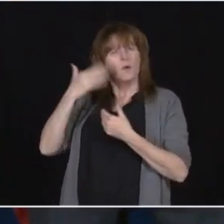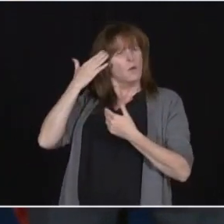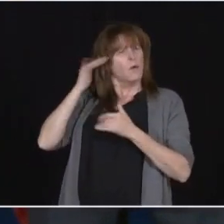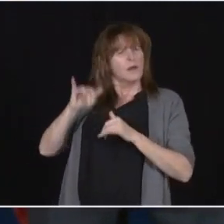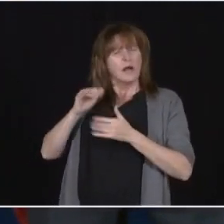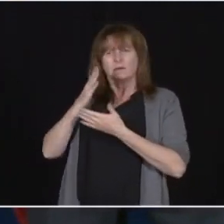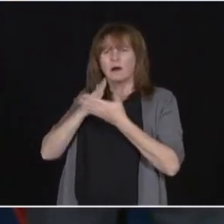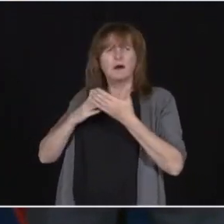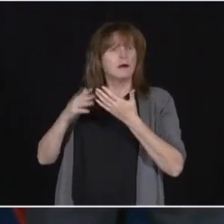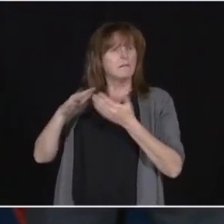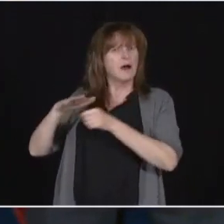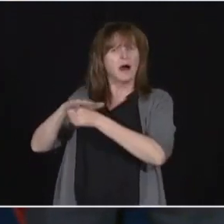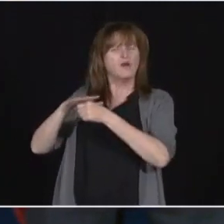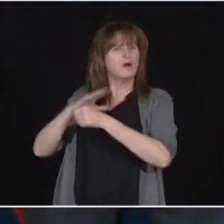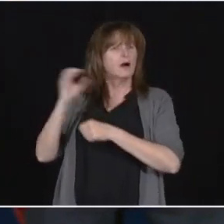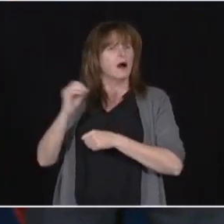just based on some of the testing we have done in the past.